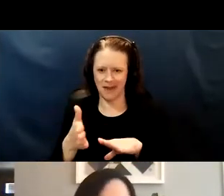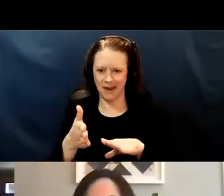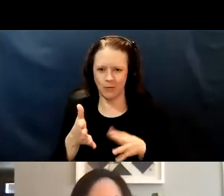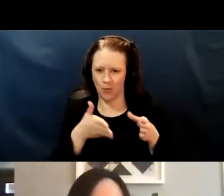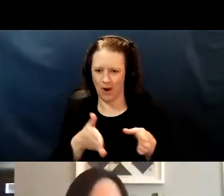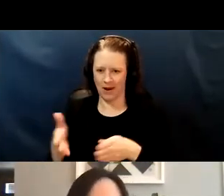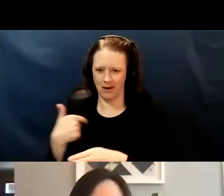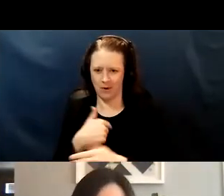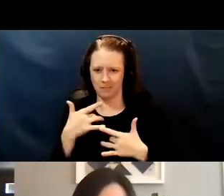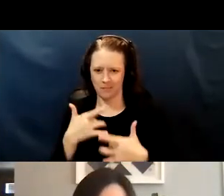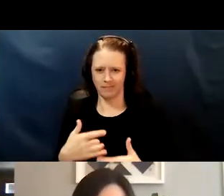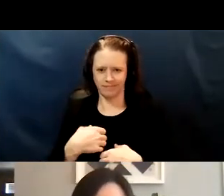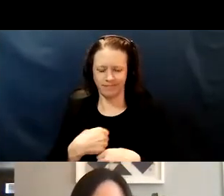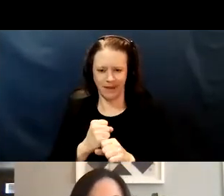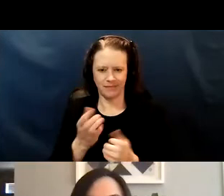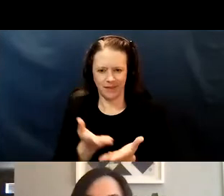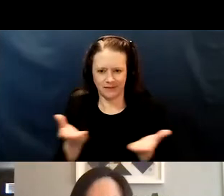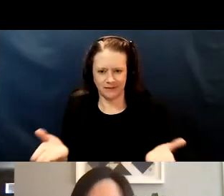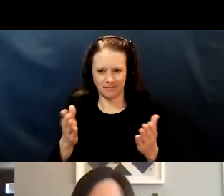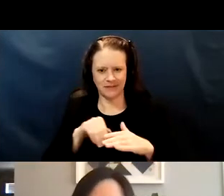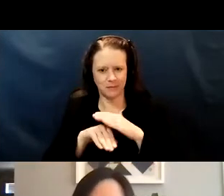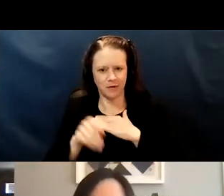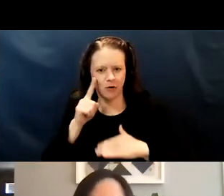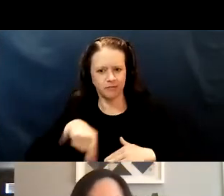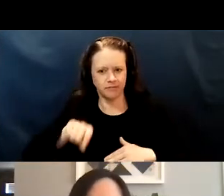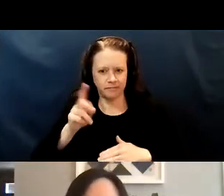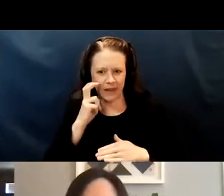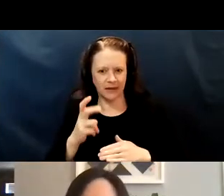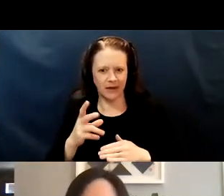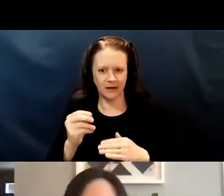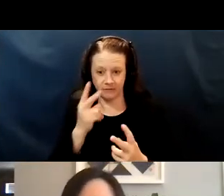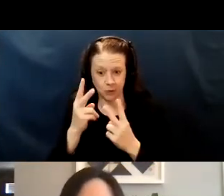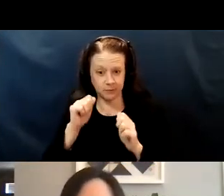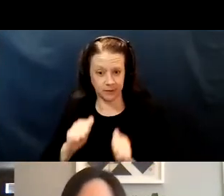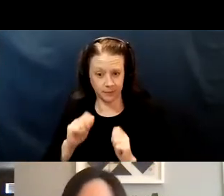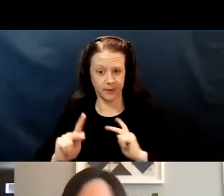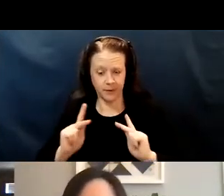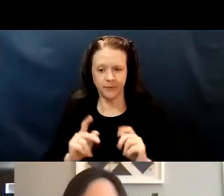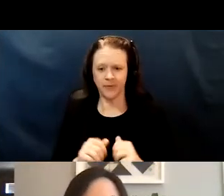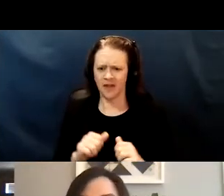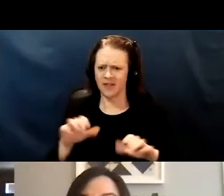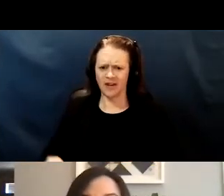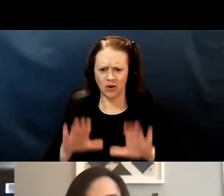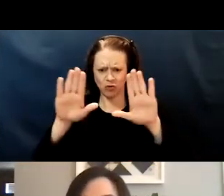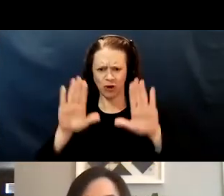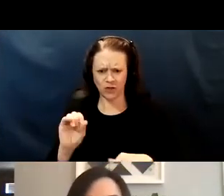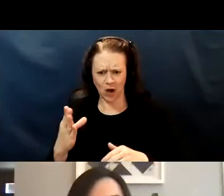we're presenting accessible for them. And you can imagine I think they did a great job on that video, of showing like if you can't